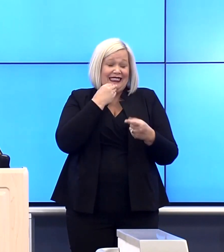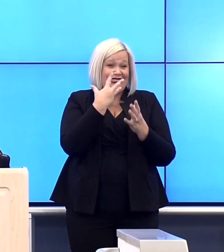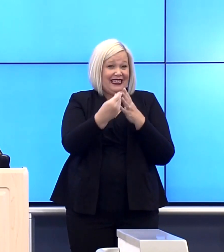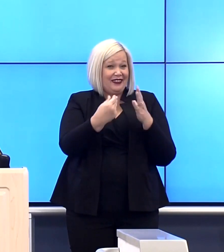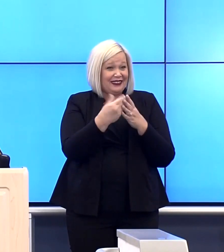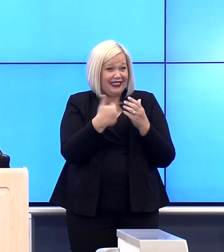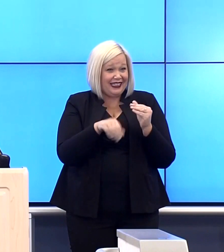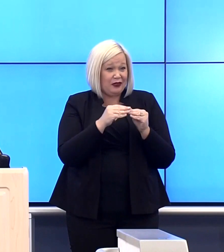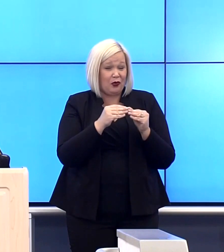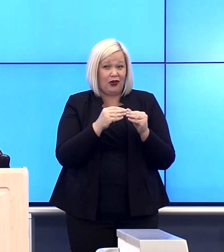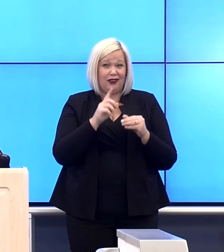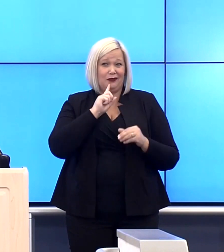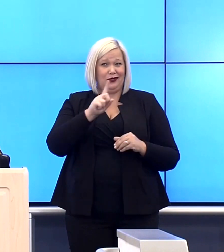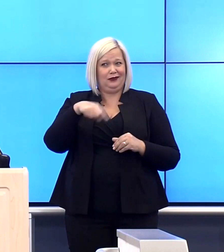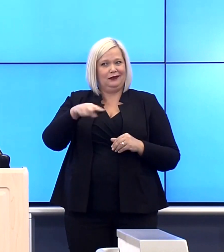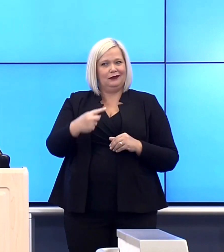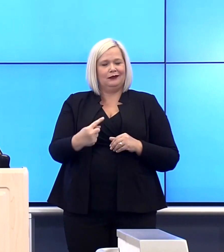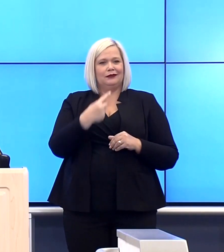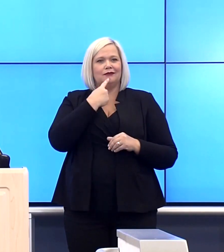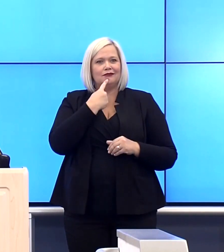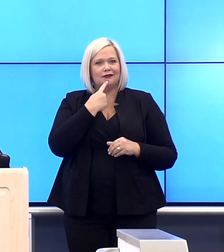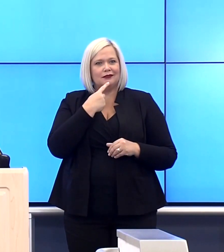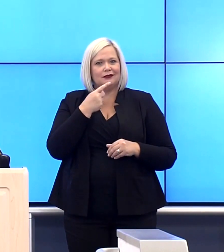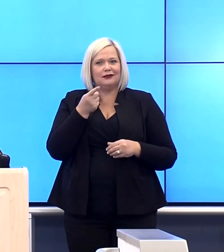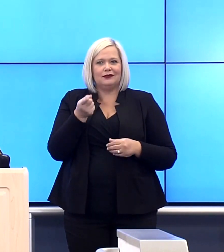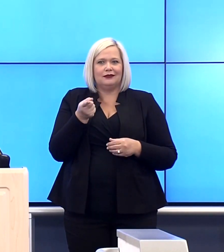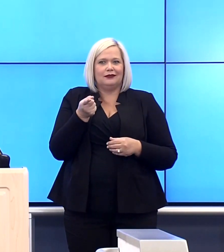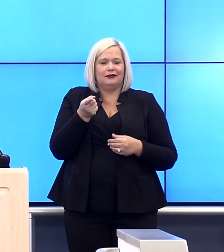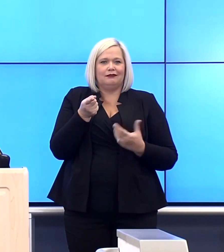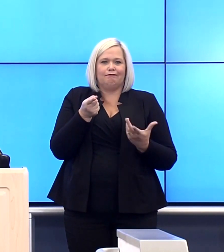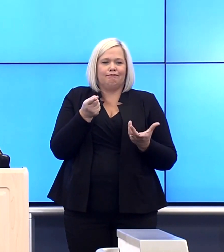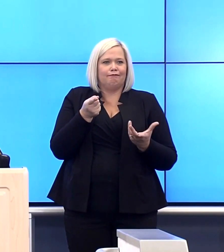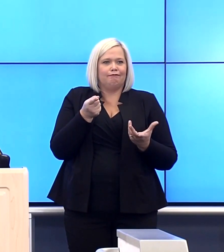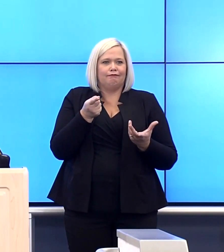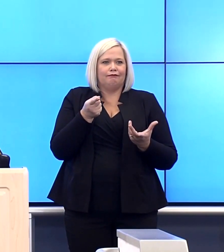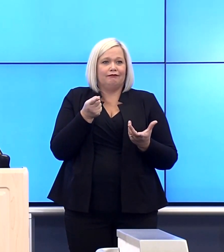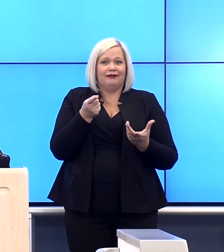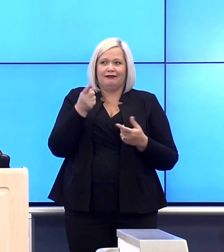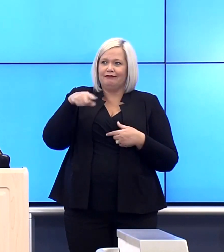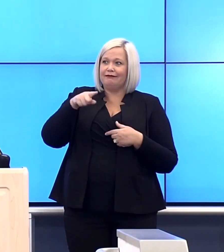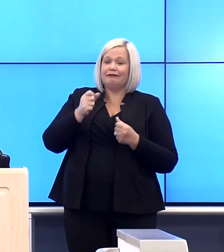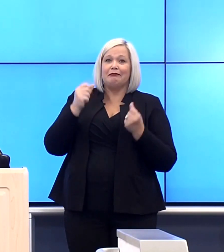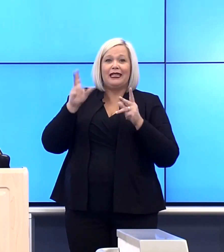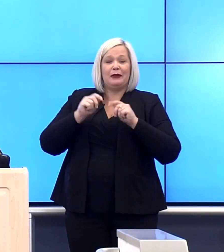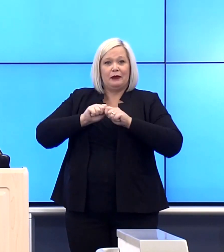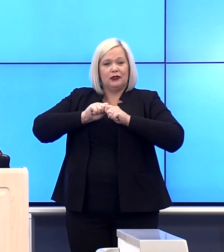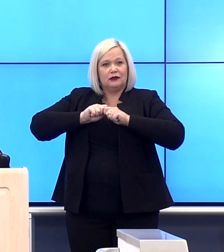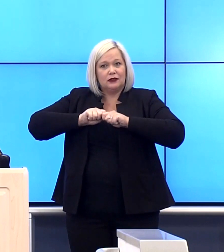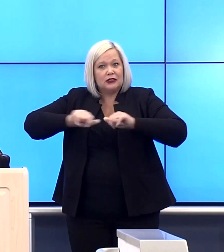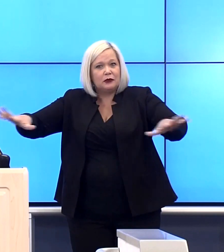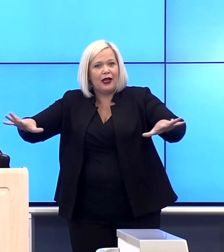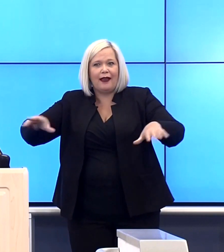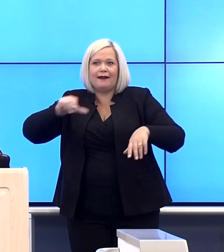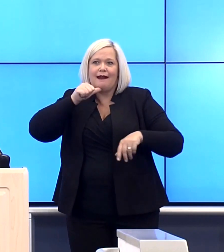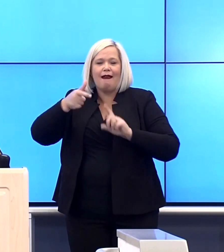REALISTIC OPTION NOW. AND THEY SEEM DISAPPOINTED I AND THEY SEEM DISAPPOINTED I THINK WAS THE WORD THEY USED, THINK WAS THE WORD THEY USED, THAT THEY DON’T HAVE A VERY BIG THAT THEY DON’T HAVE A VERY BIG PERCENTAGE OF THE OUTBREAKS